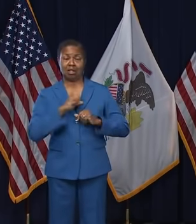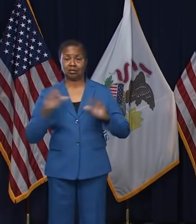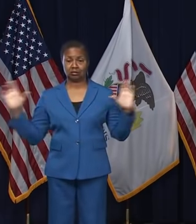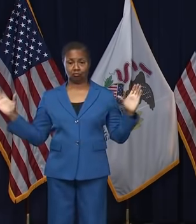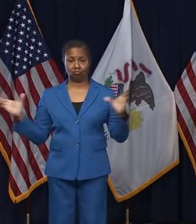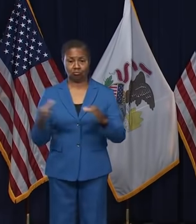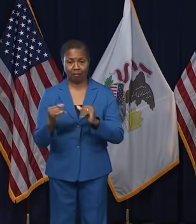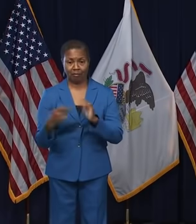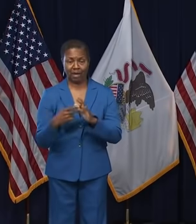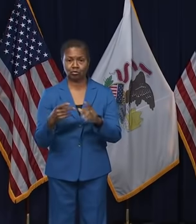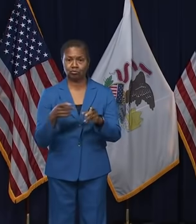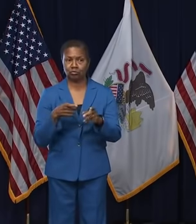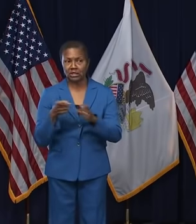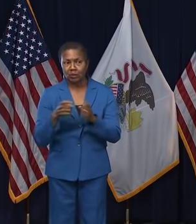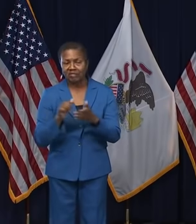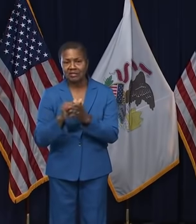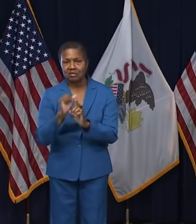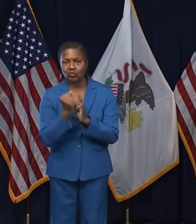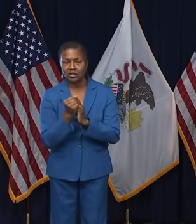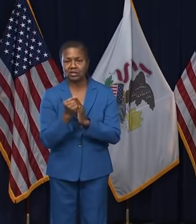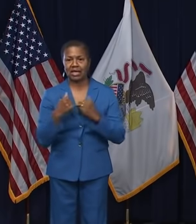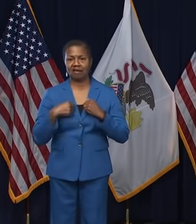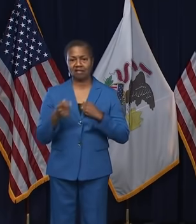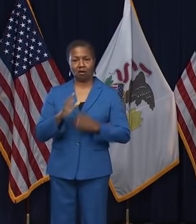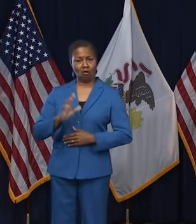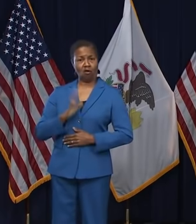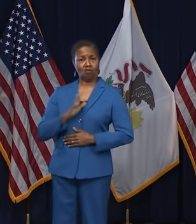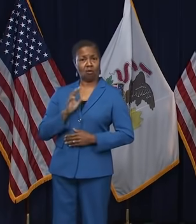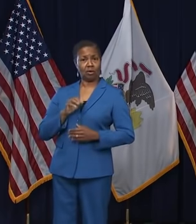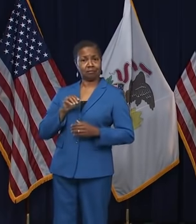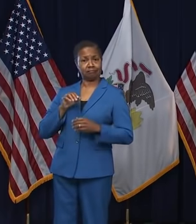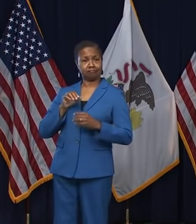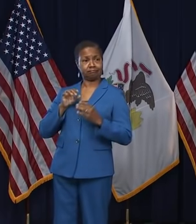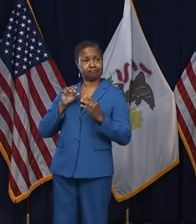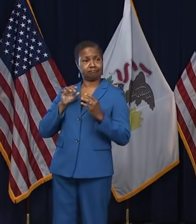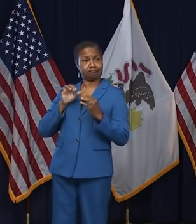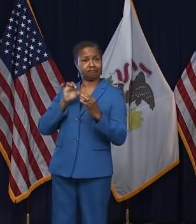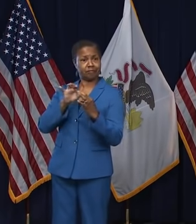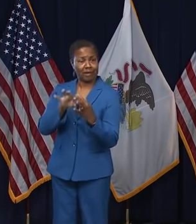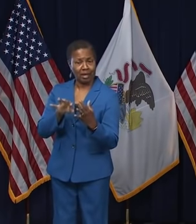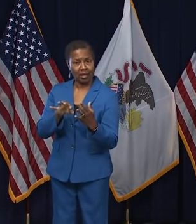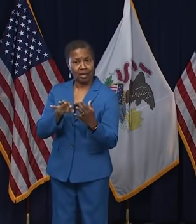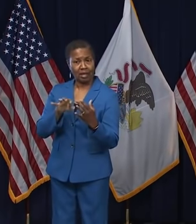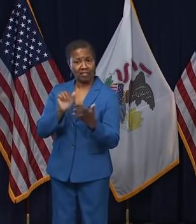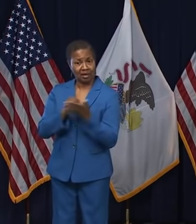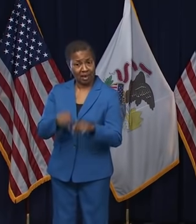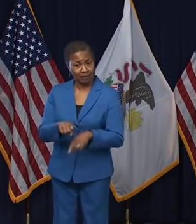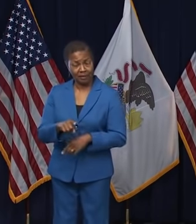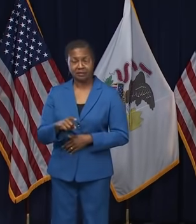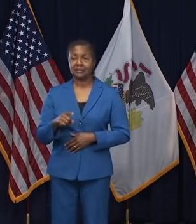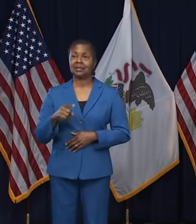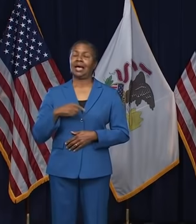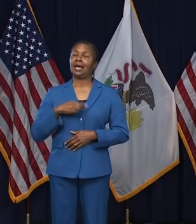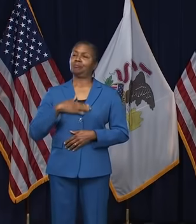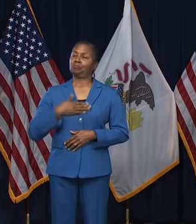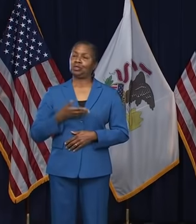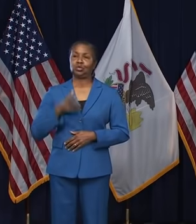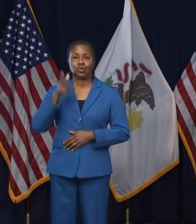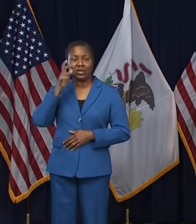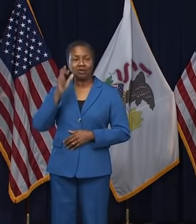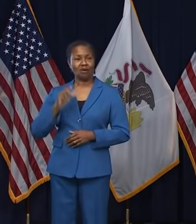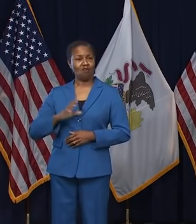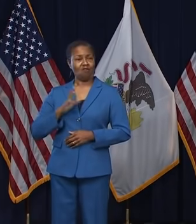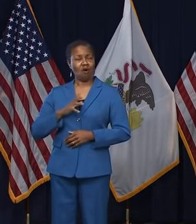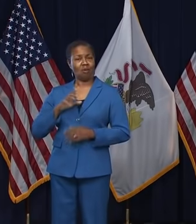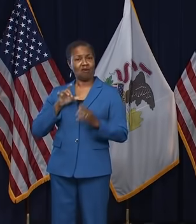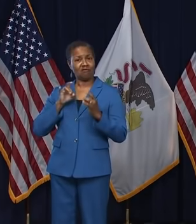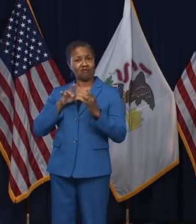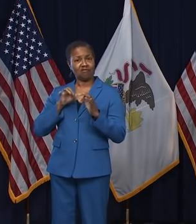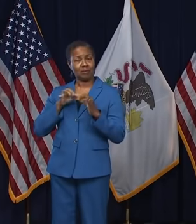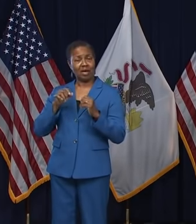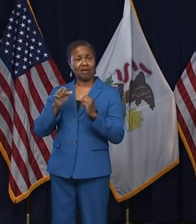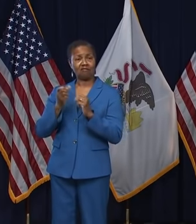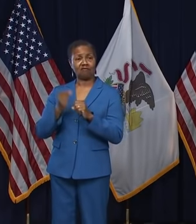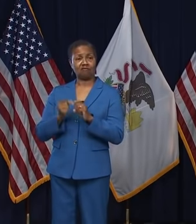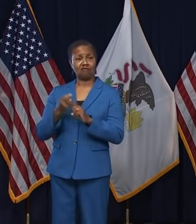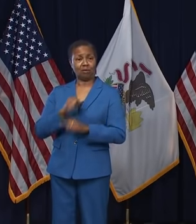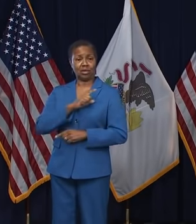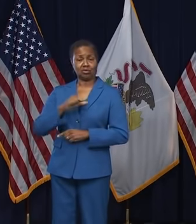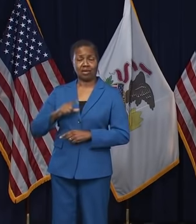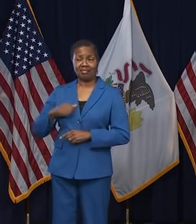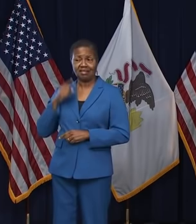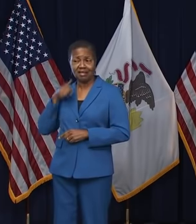want to call a special session